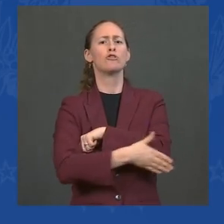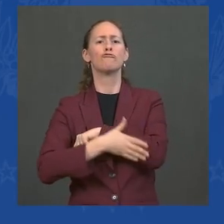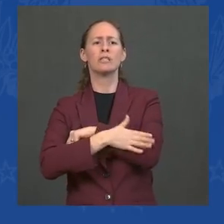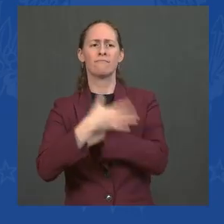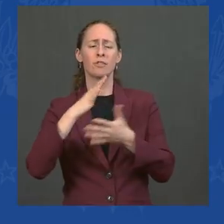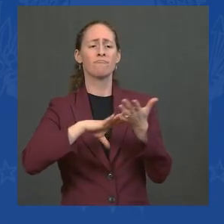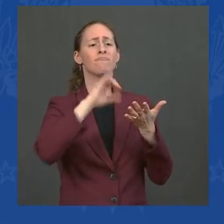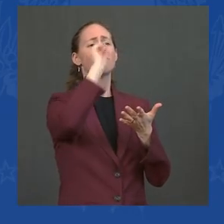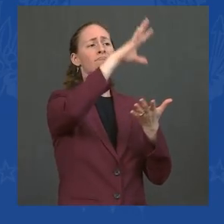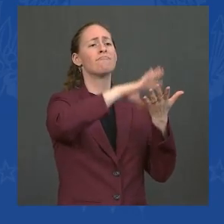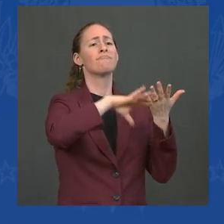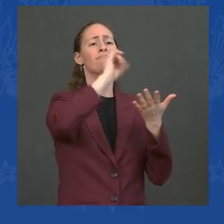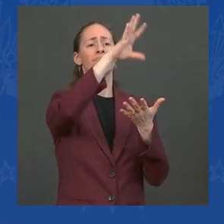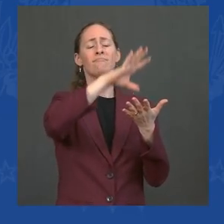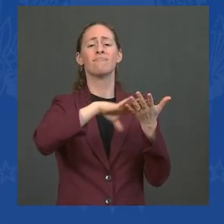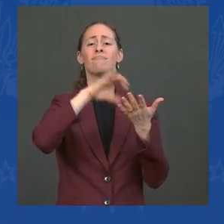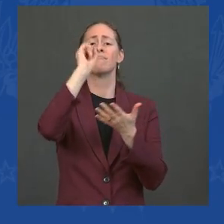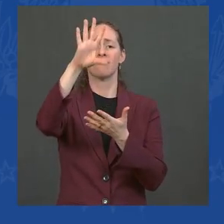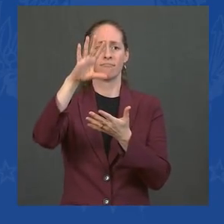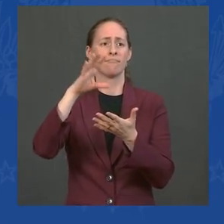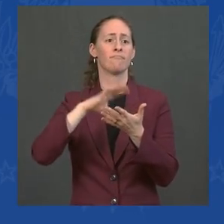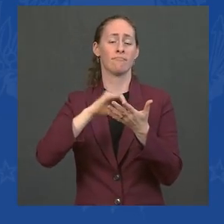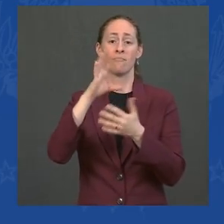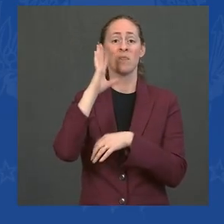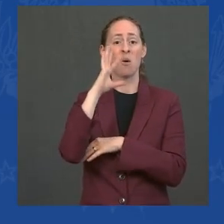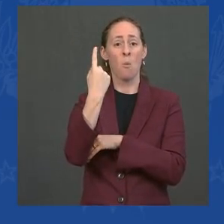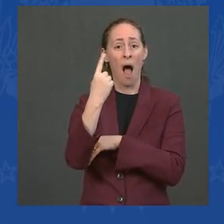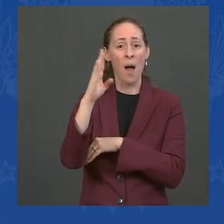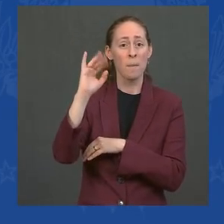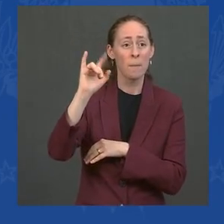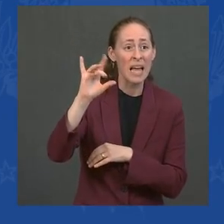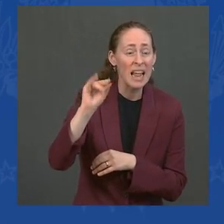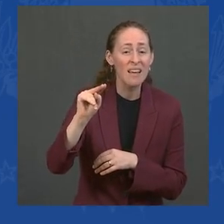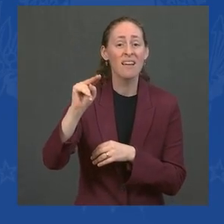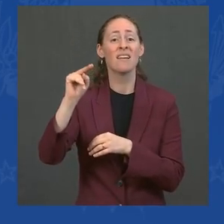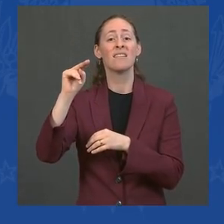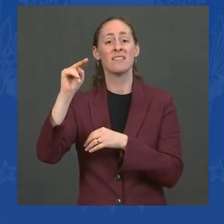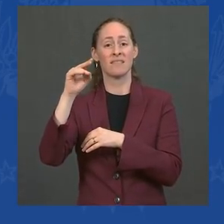two hundred million doses between now and the end of the first quarter of next year.